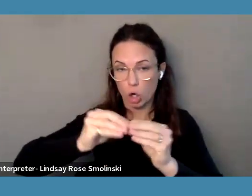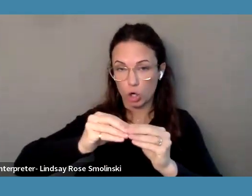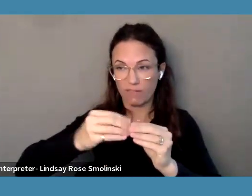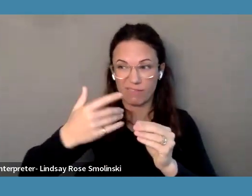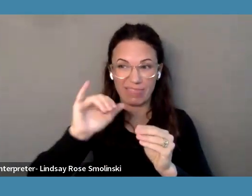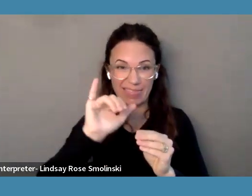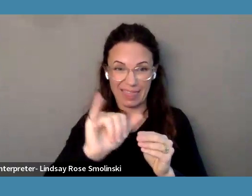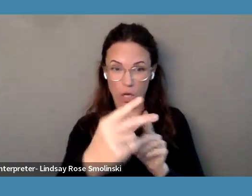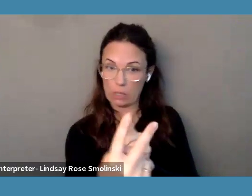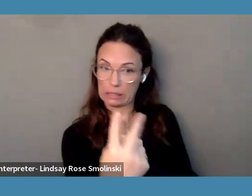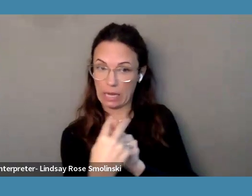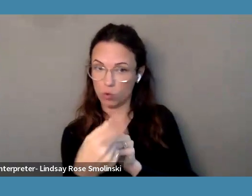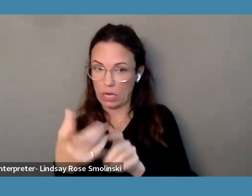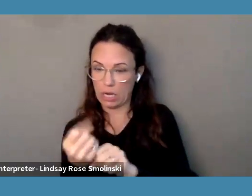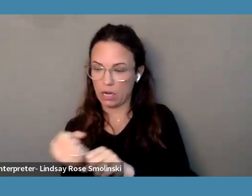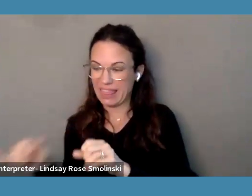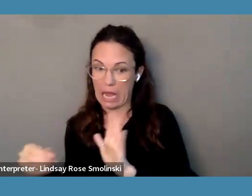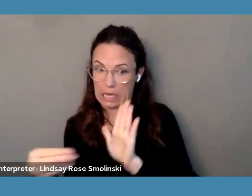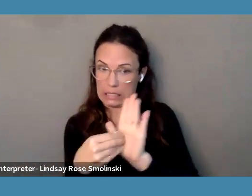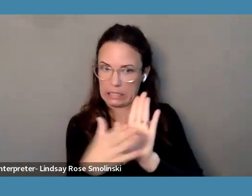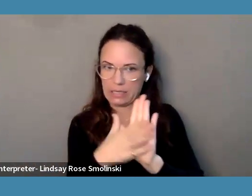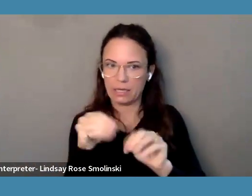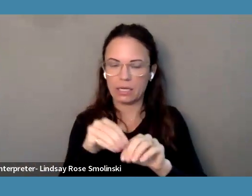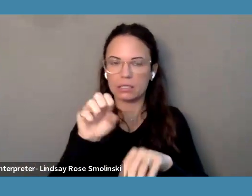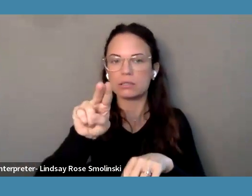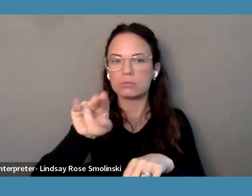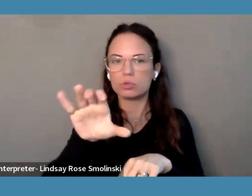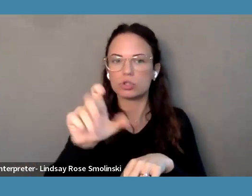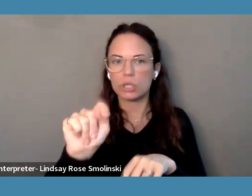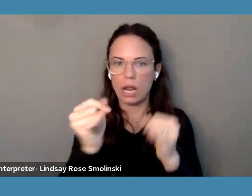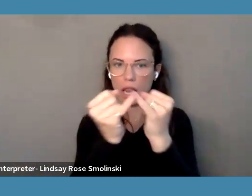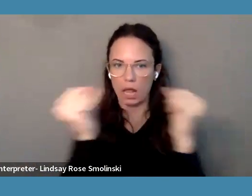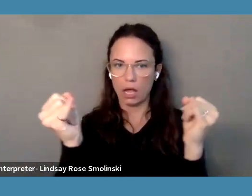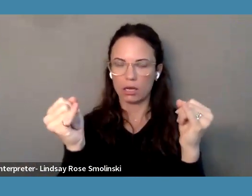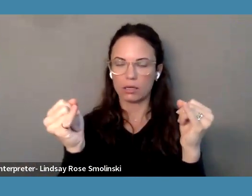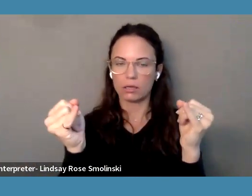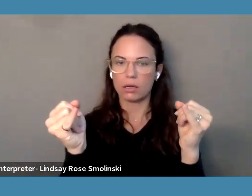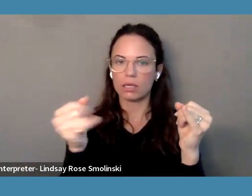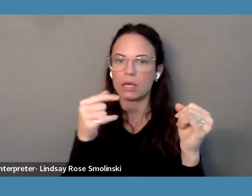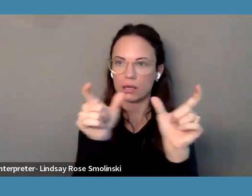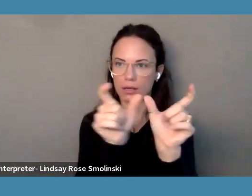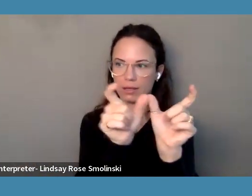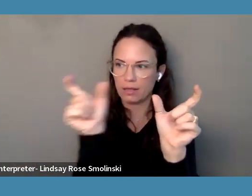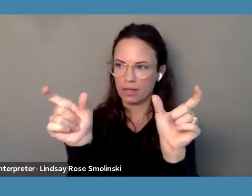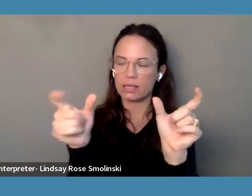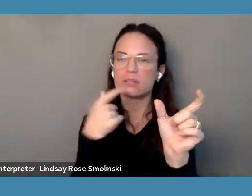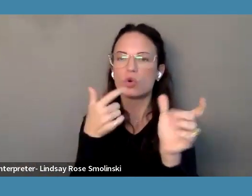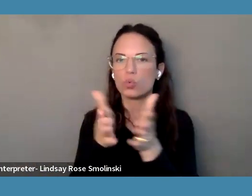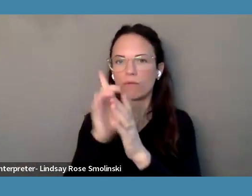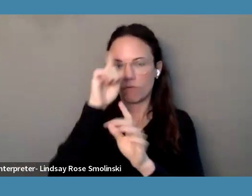in the subject line and put request for continuance. And then in the body you can write,